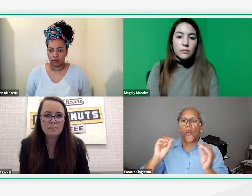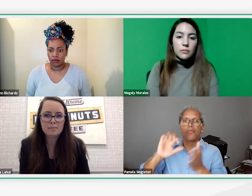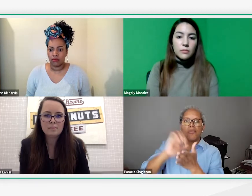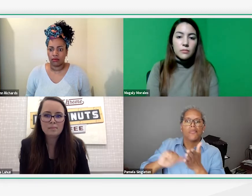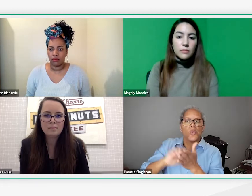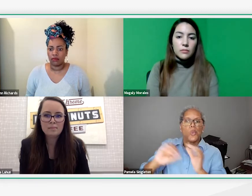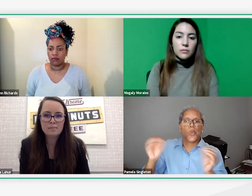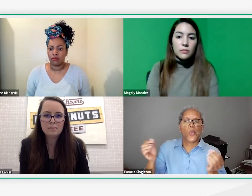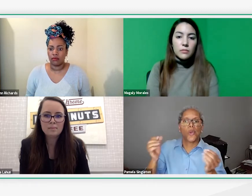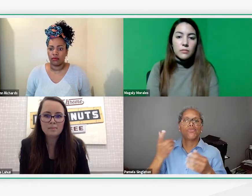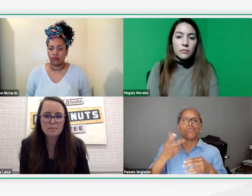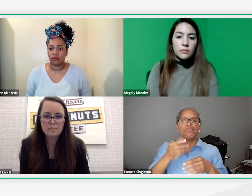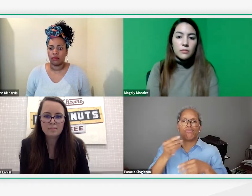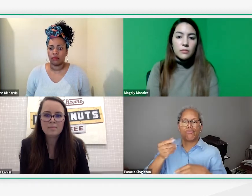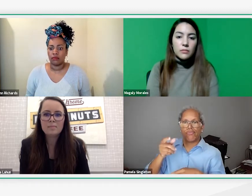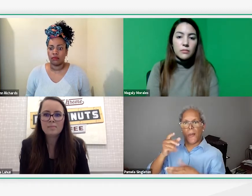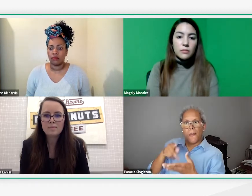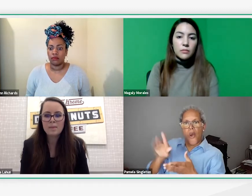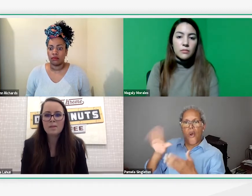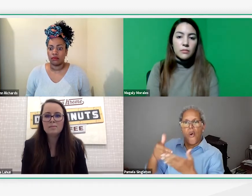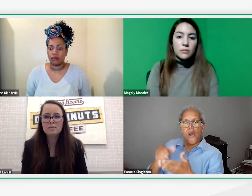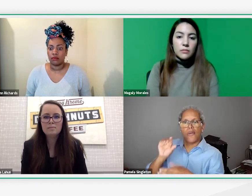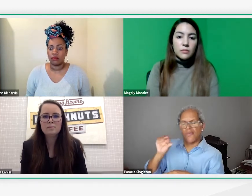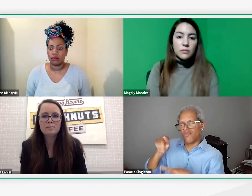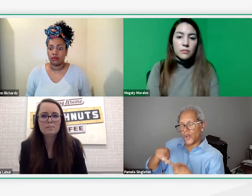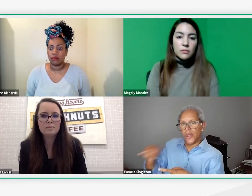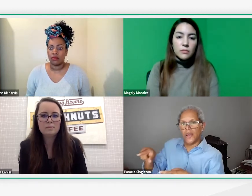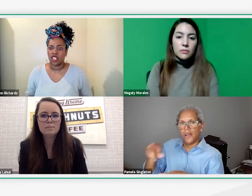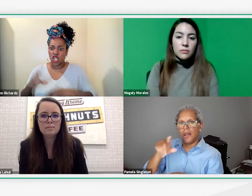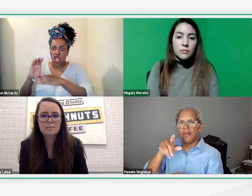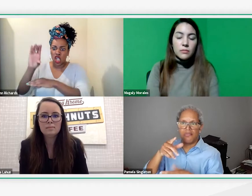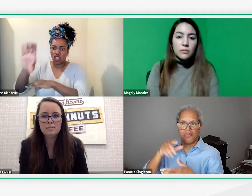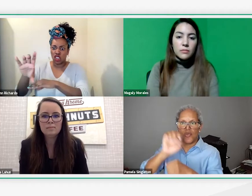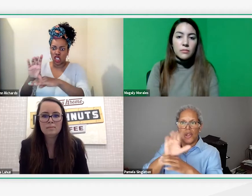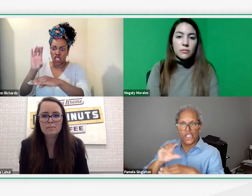if you hadn't filled out a W-4, they aren't deducting anything for you. They just make an